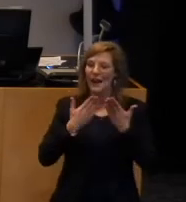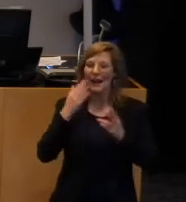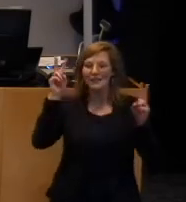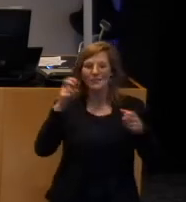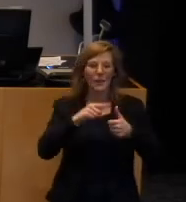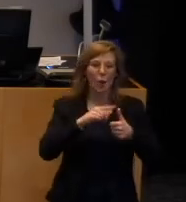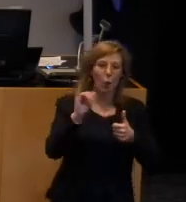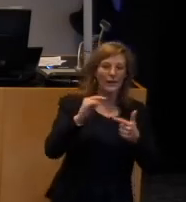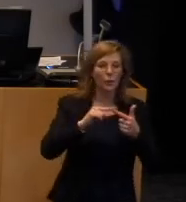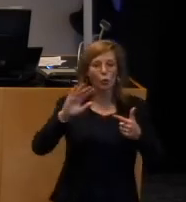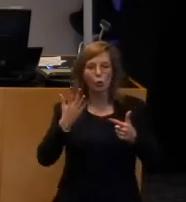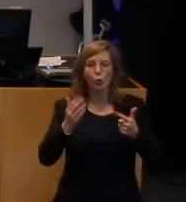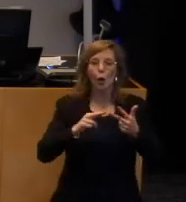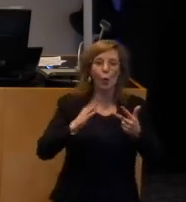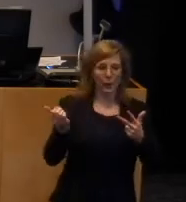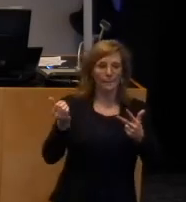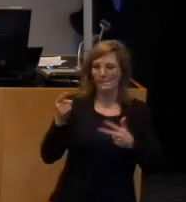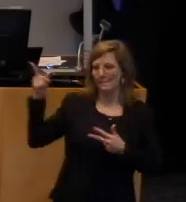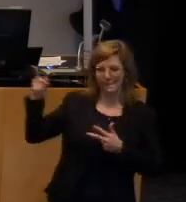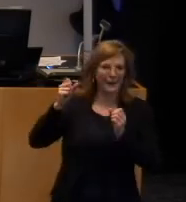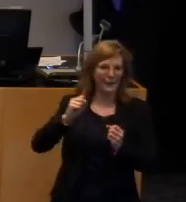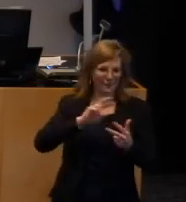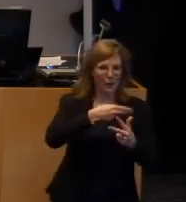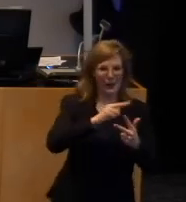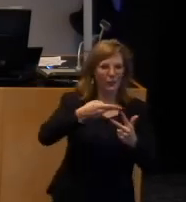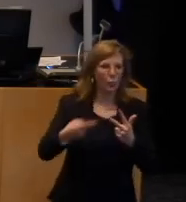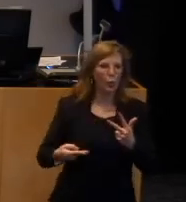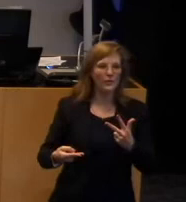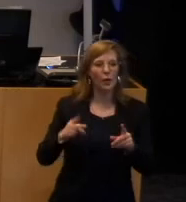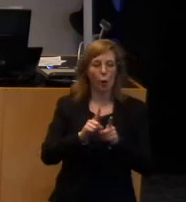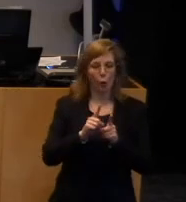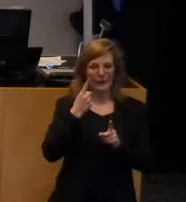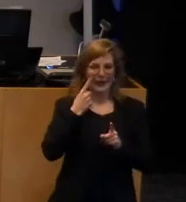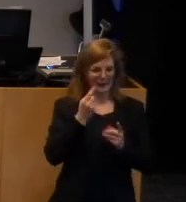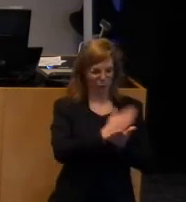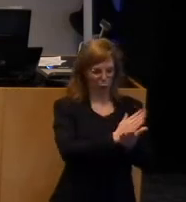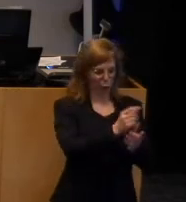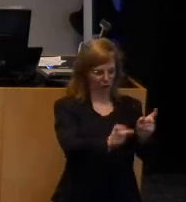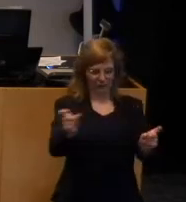And there was also analysis done to discern if there was any degree of uniformity between the interpreters.